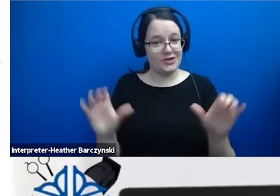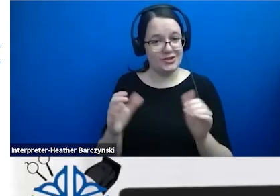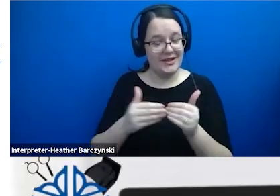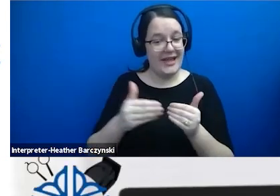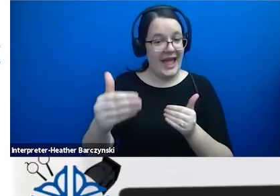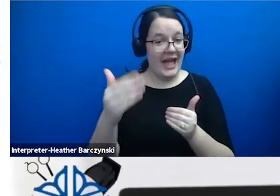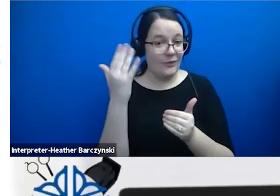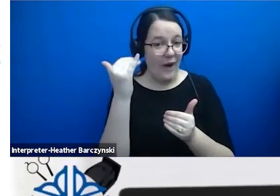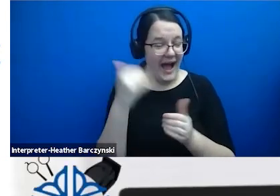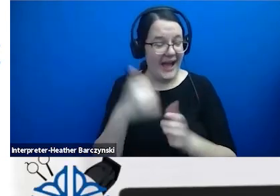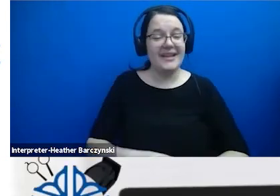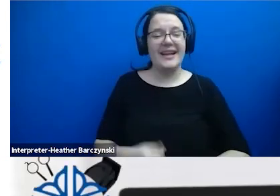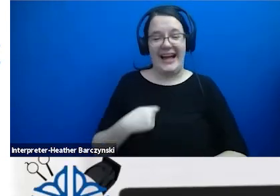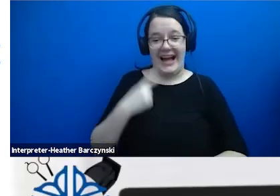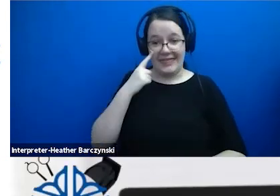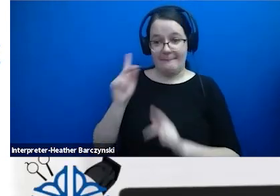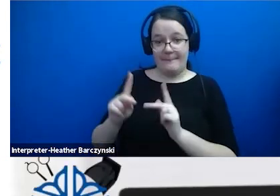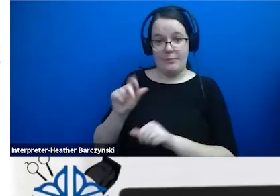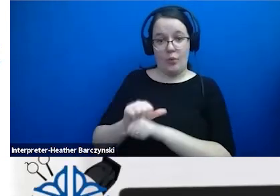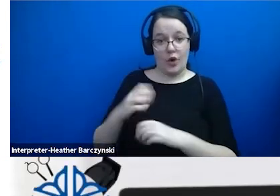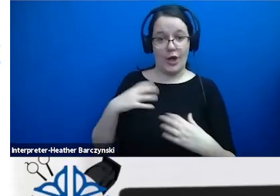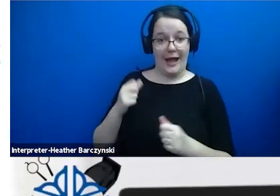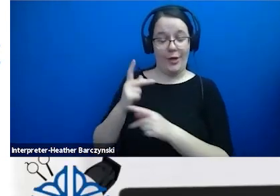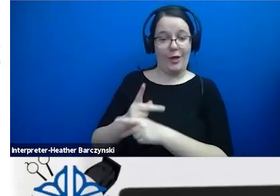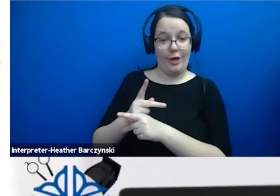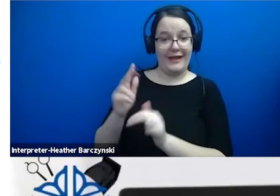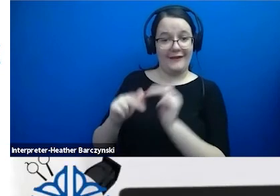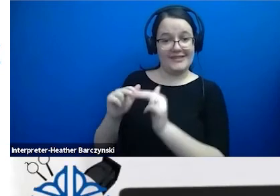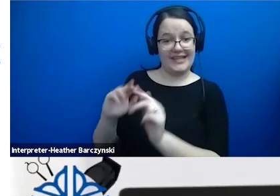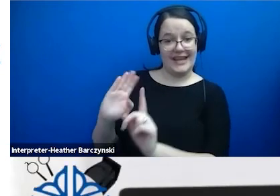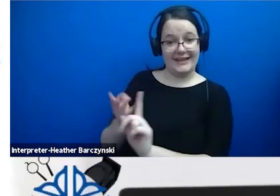work in a health care facility to accept vaccine might be somewhat easier than going out into